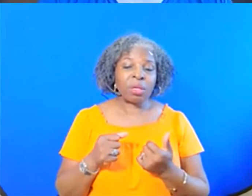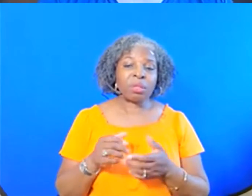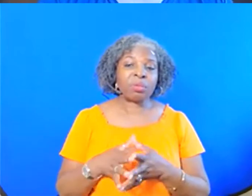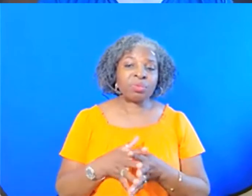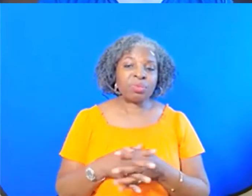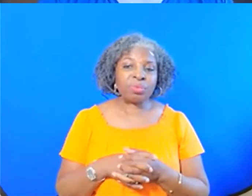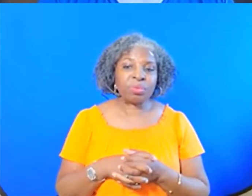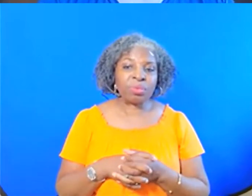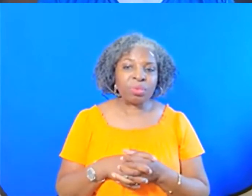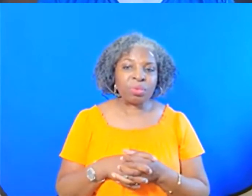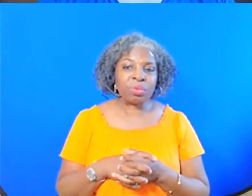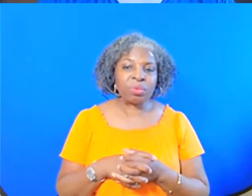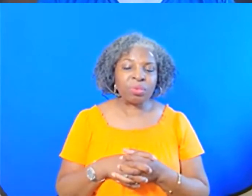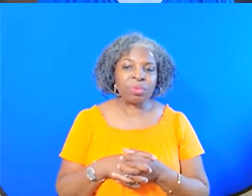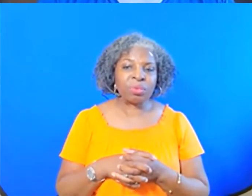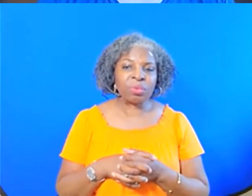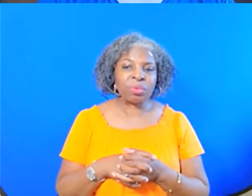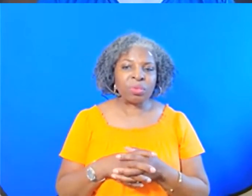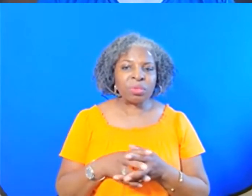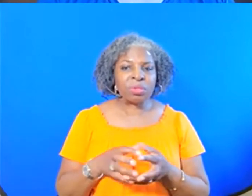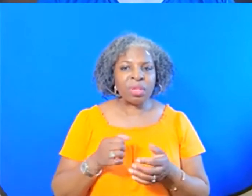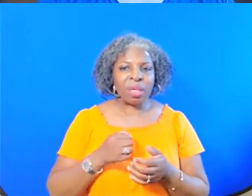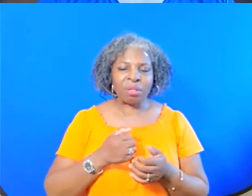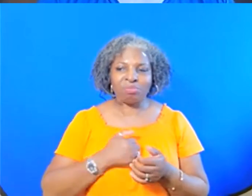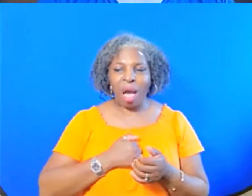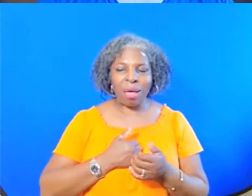you know, in my, maybe in my arrogance, I've kind of like, well, that that will be